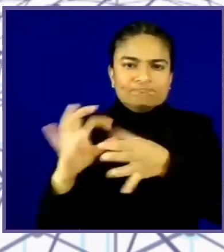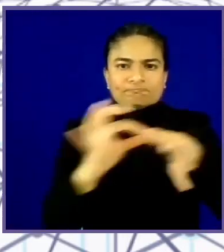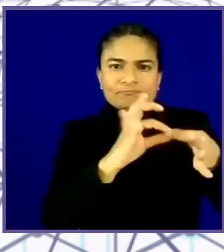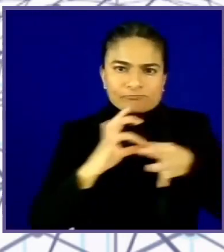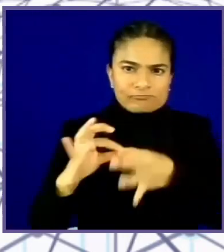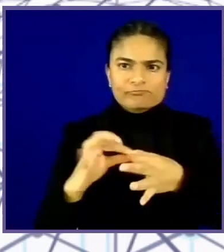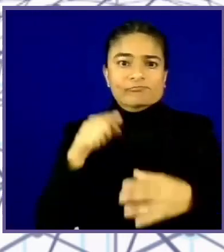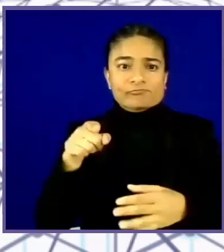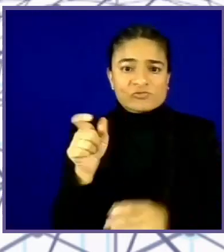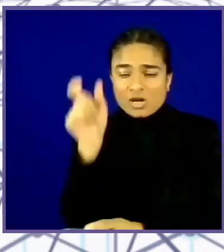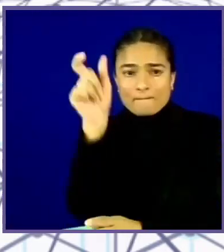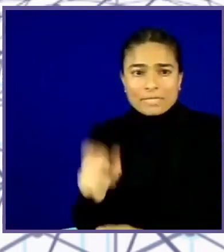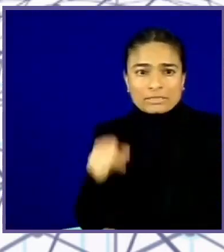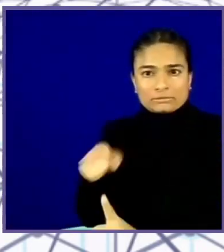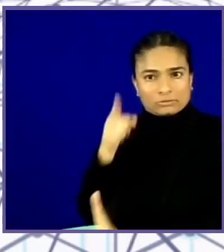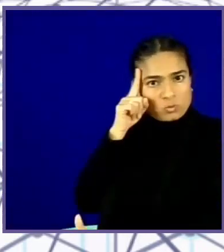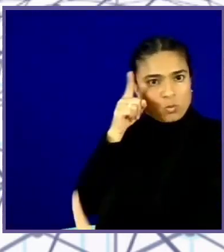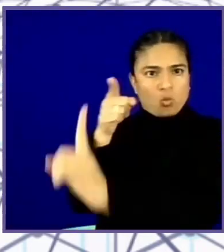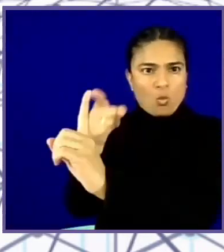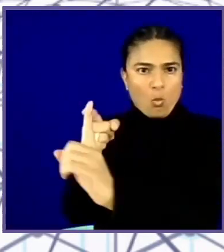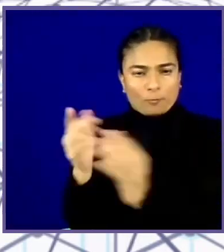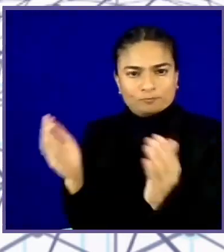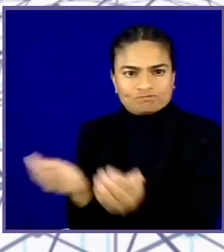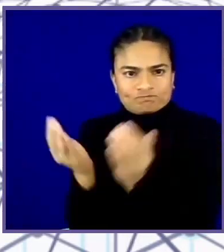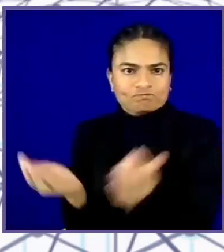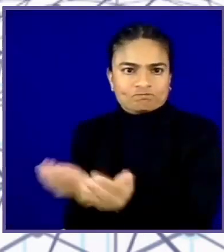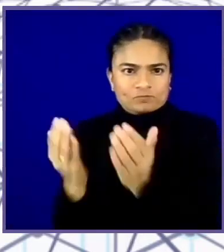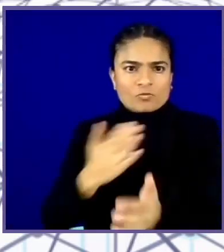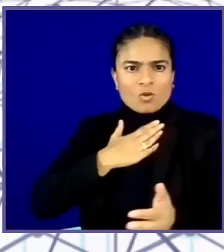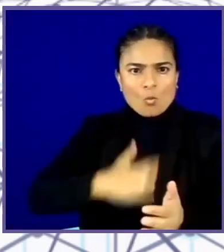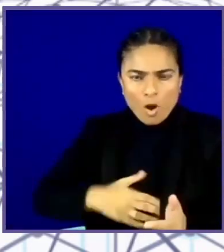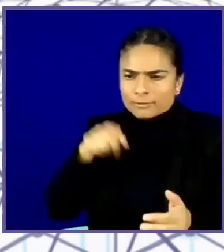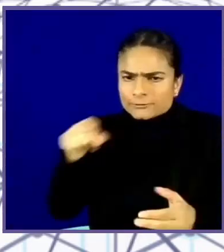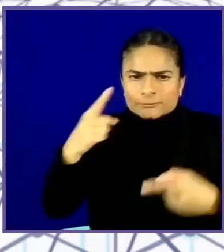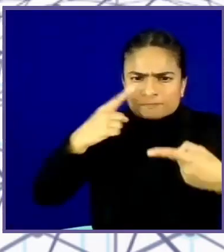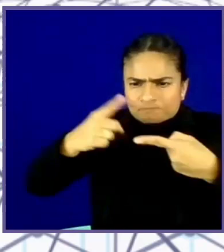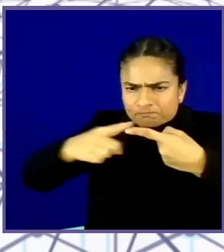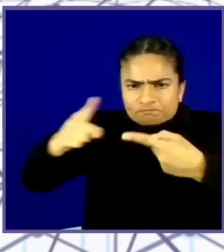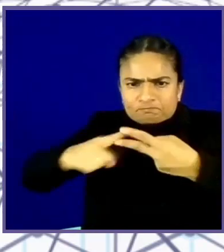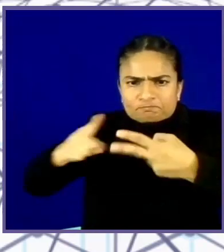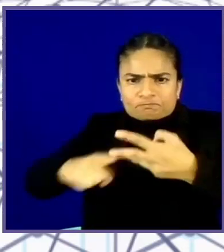When working with someone who has sustained an illness or injury that impacts on their